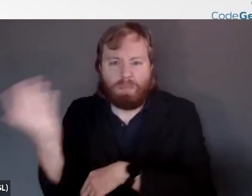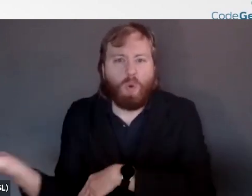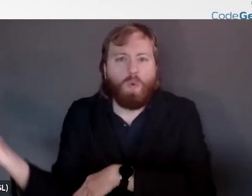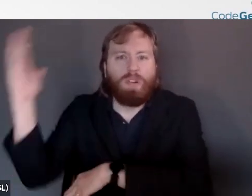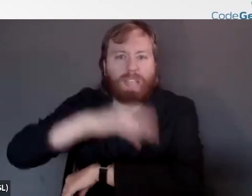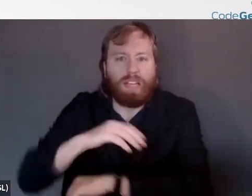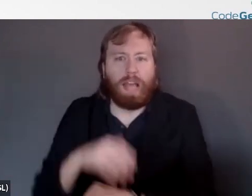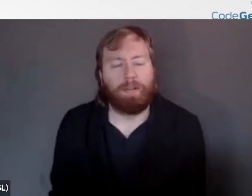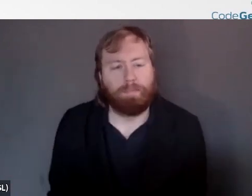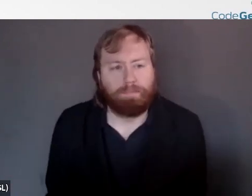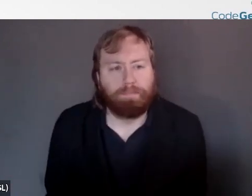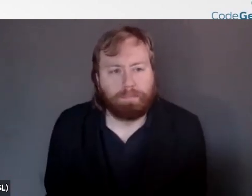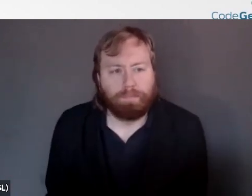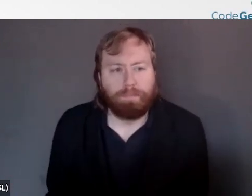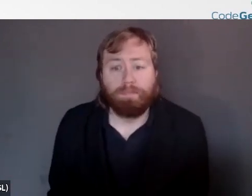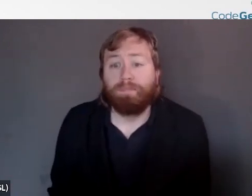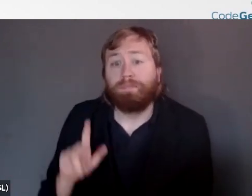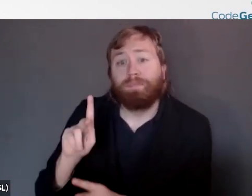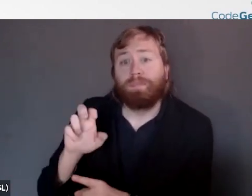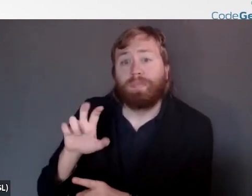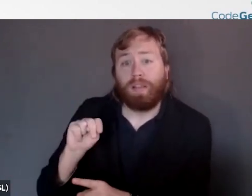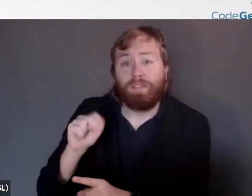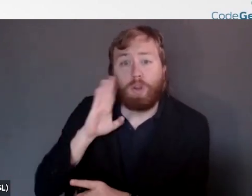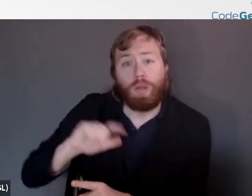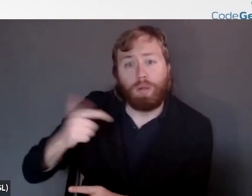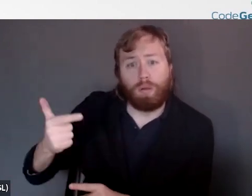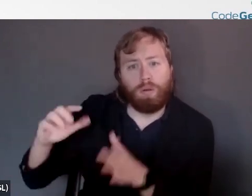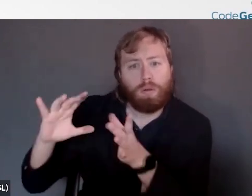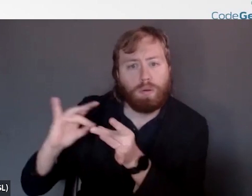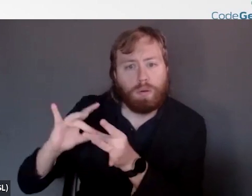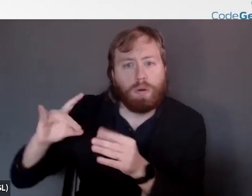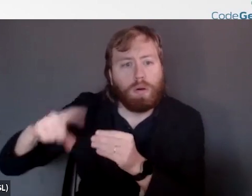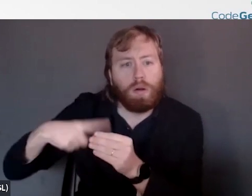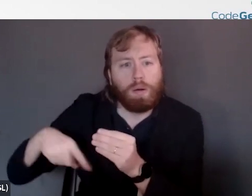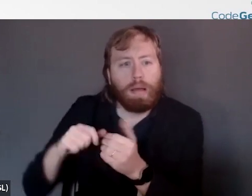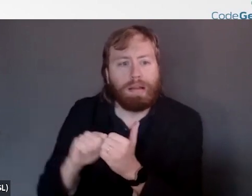Kevin's going to talk about how to implement the table HTML structure in general.